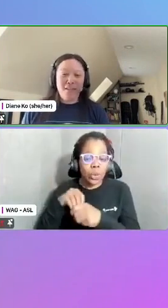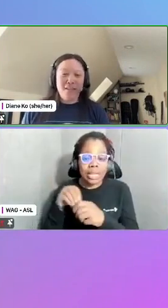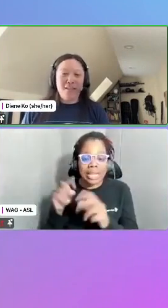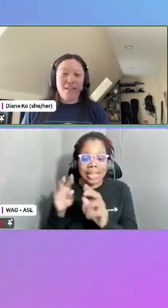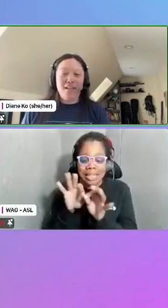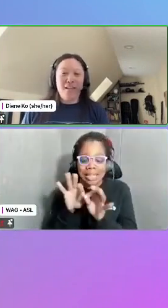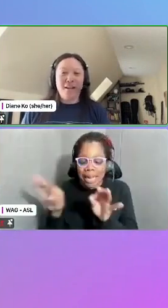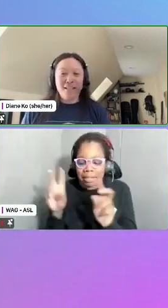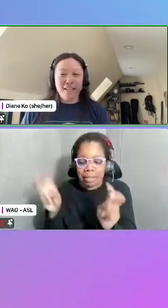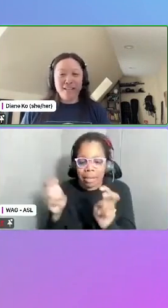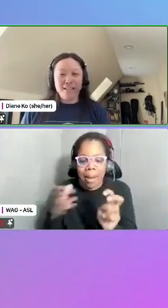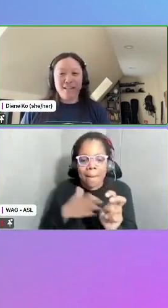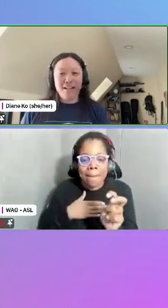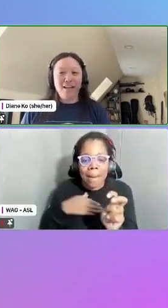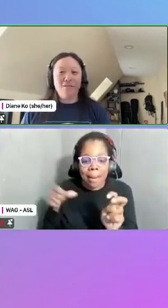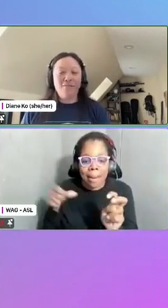label, or image text. Third, using using logic with an